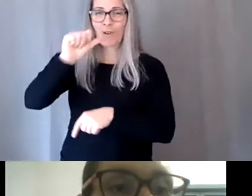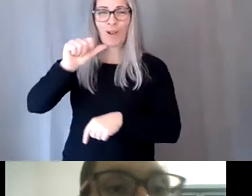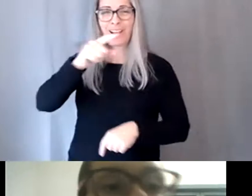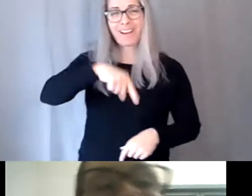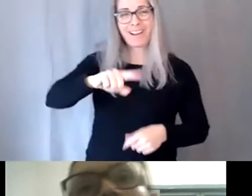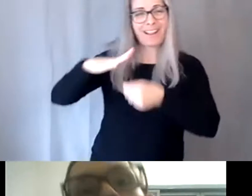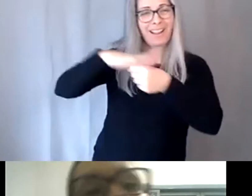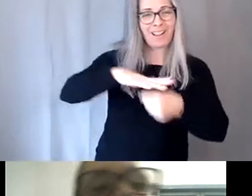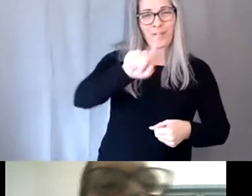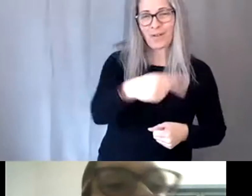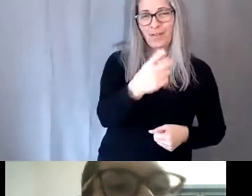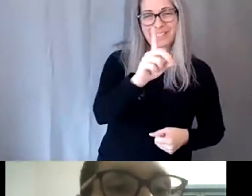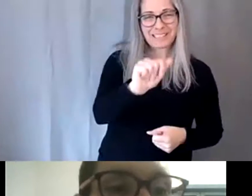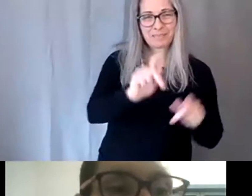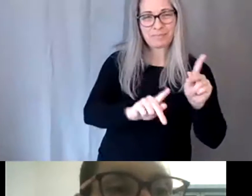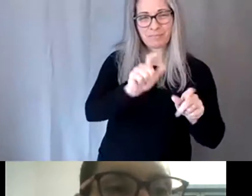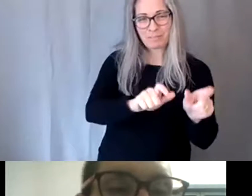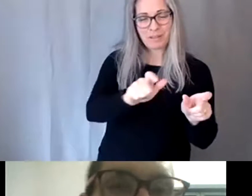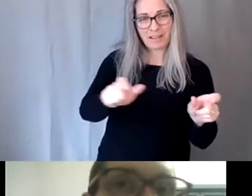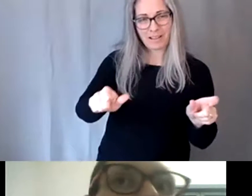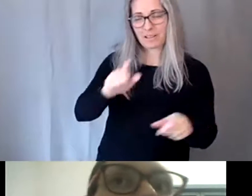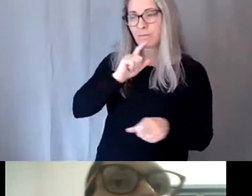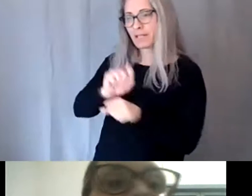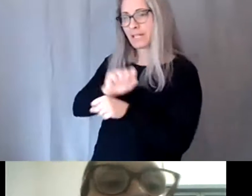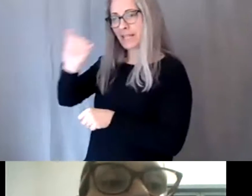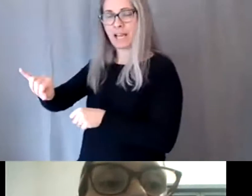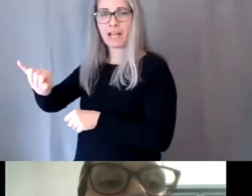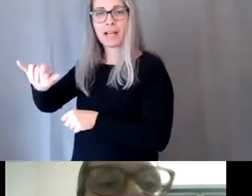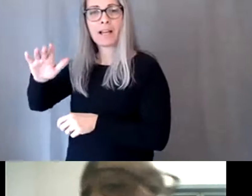that distinguish the people that are able